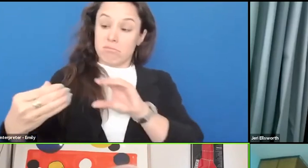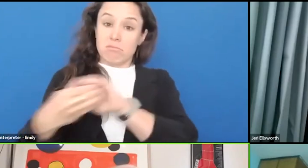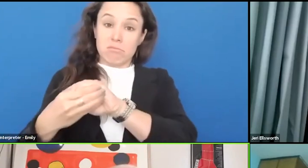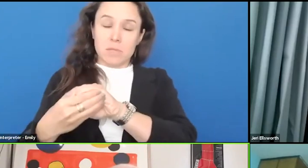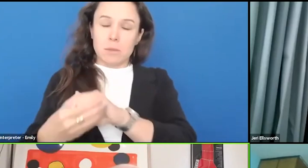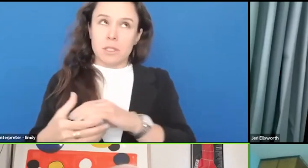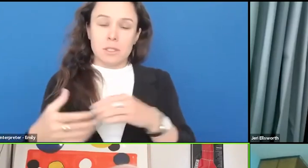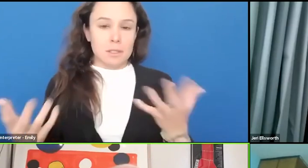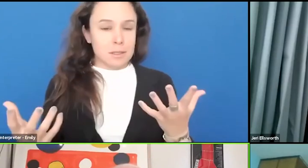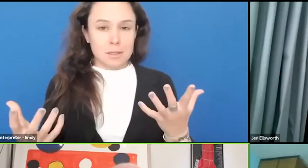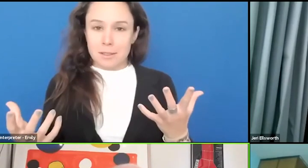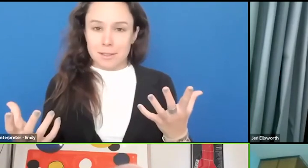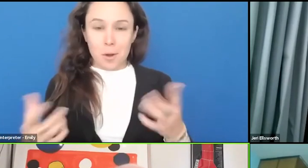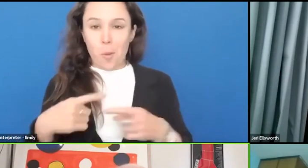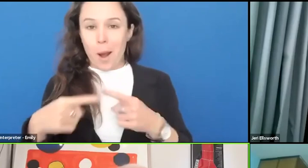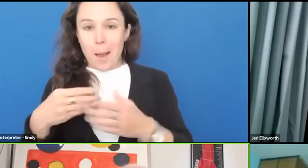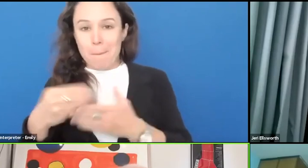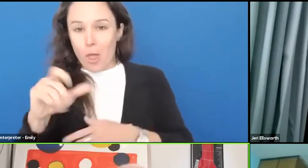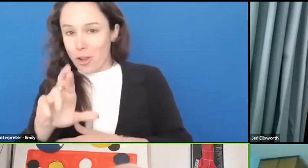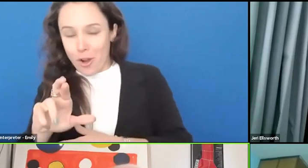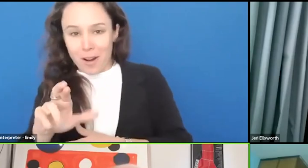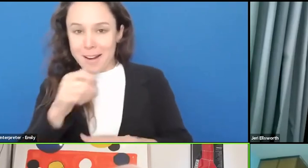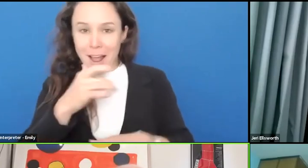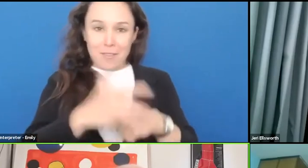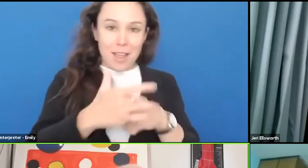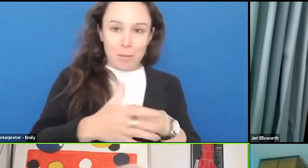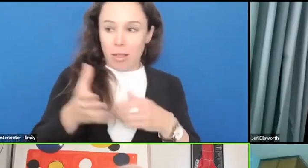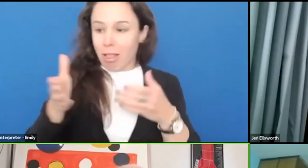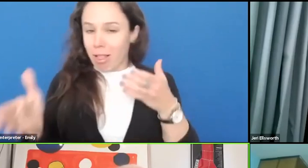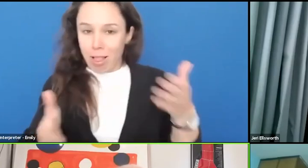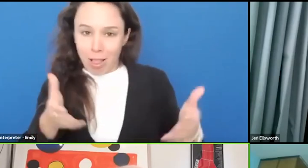available at the time I bought the car let alone there so I spent the rest of my life